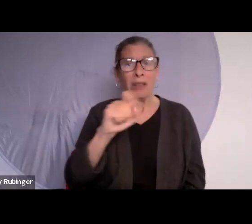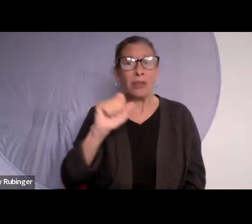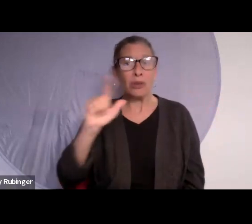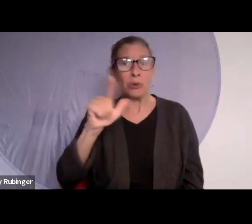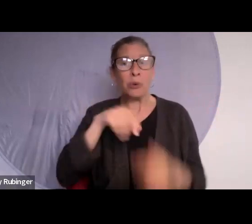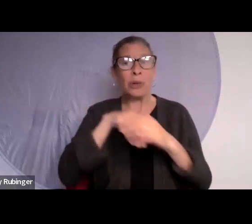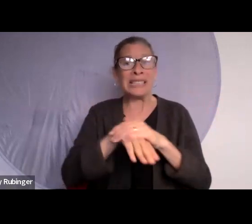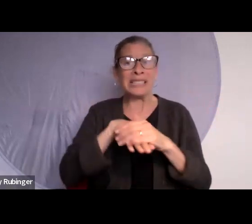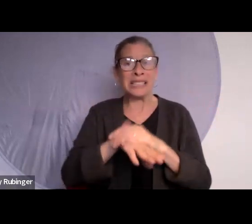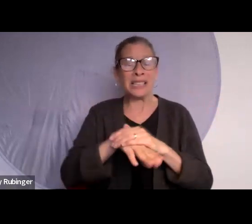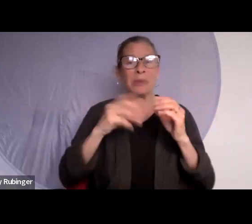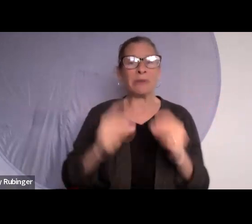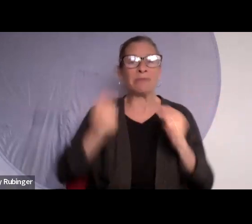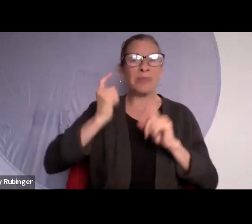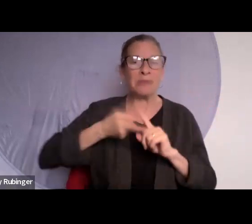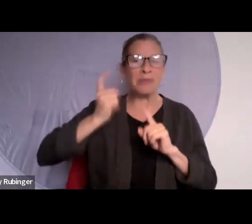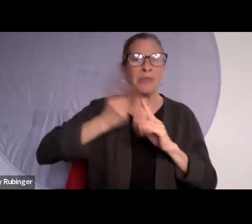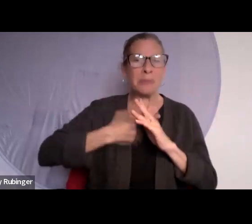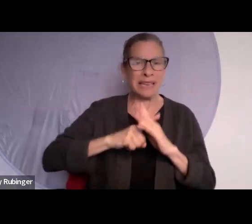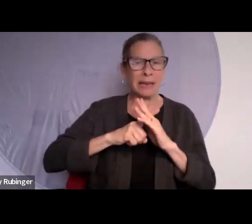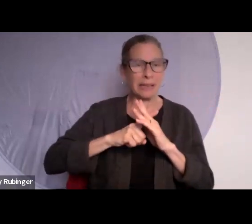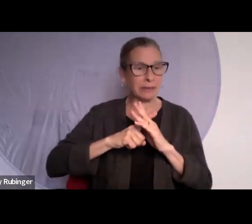ground from the beginning. Which I thought that was an